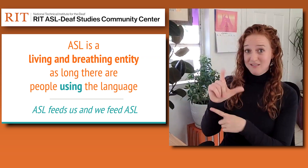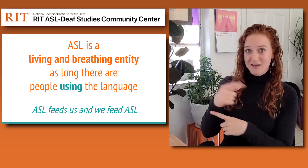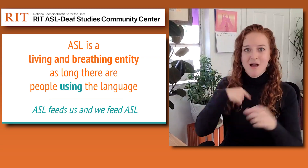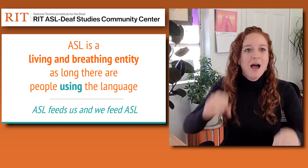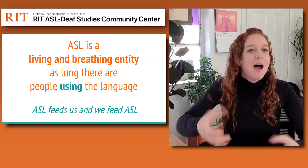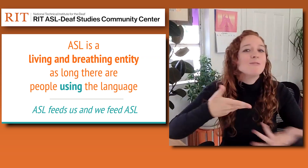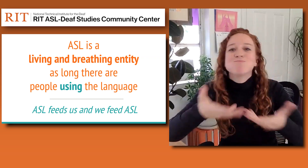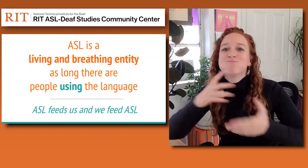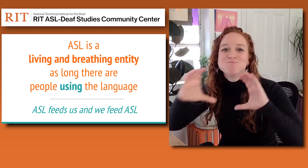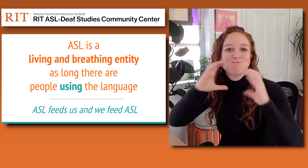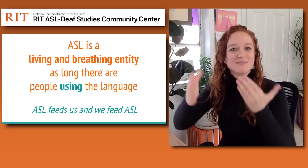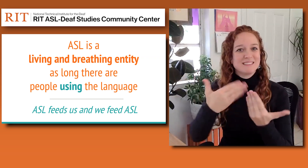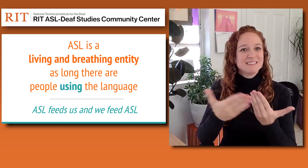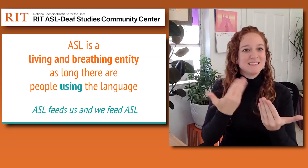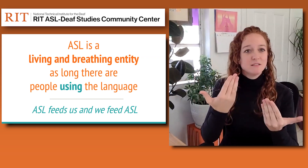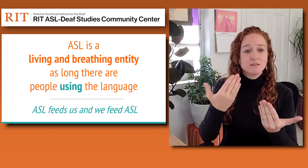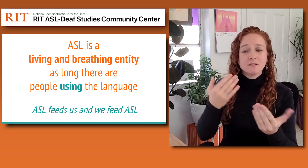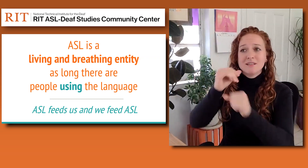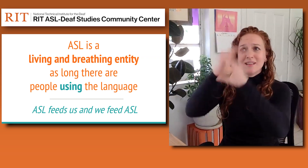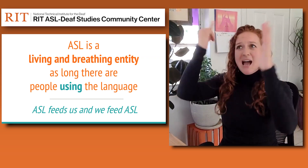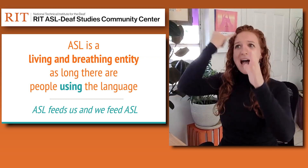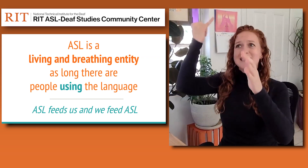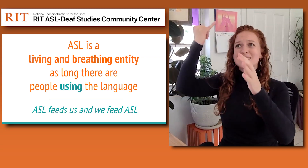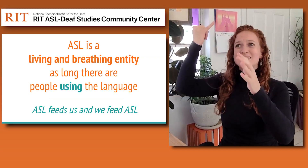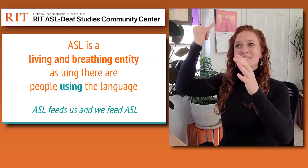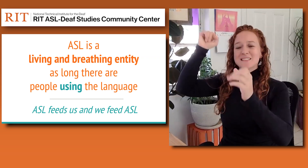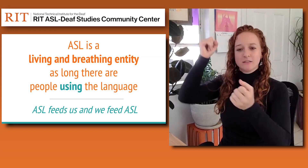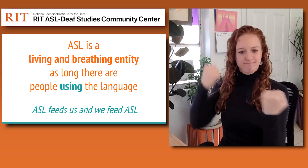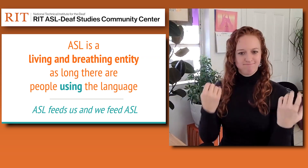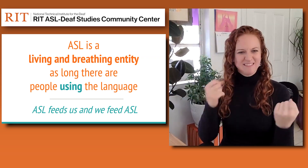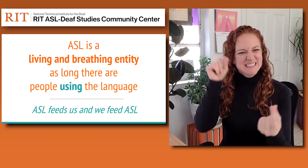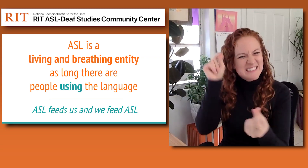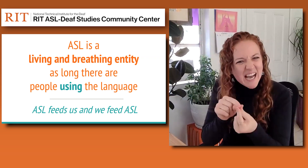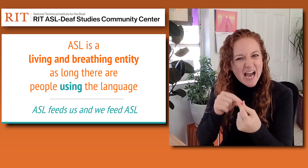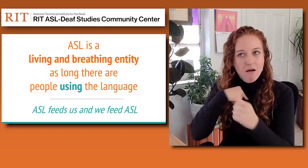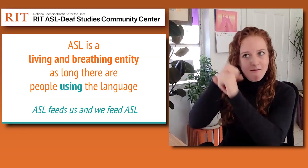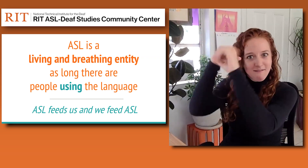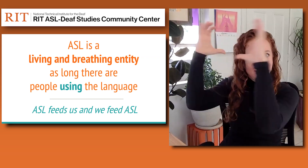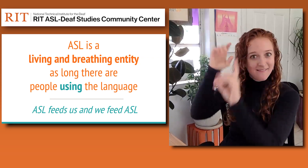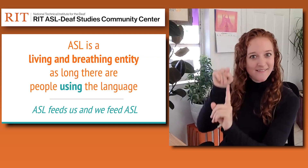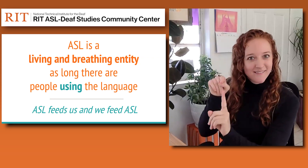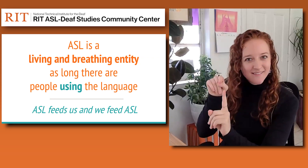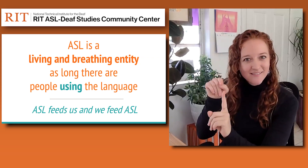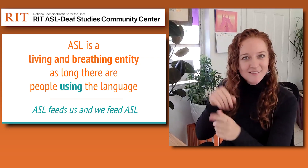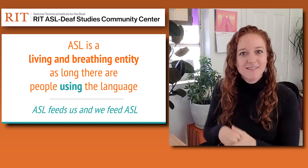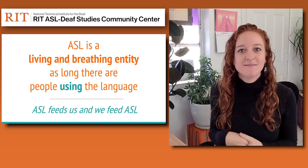It's how we speak to one another. It's how we pass exact ideas and concepts